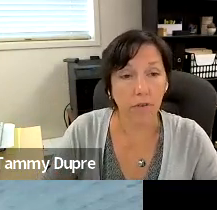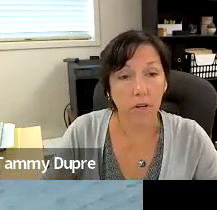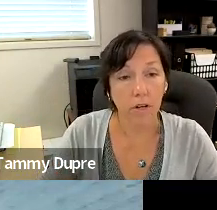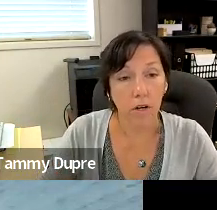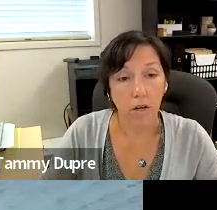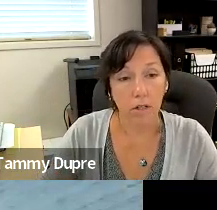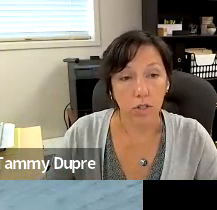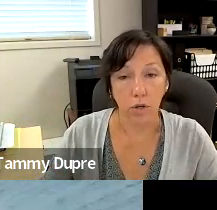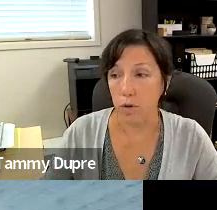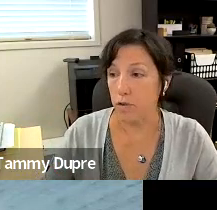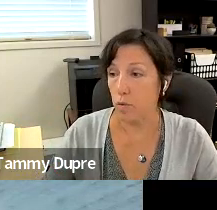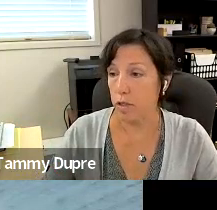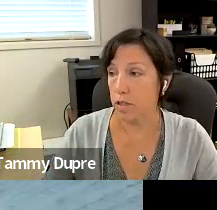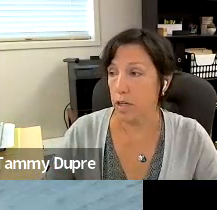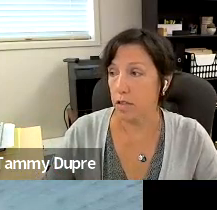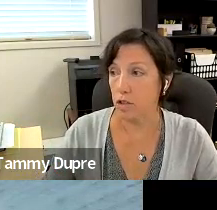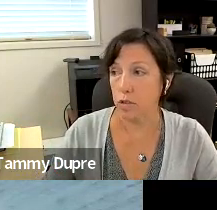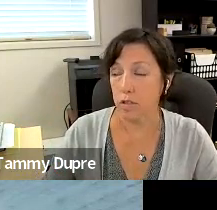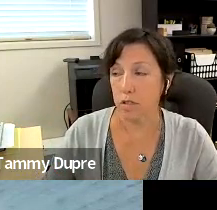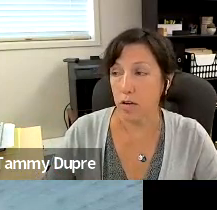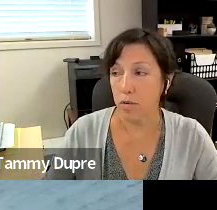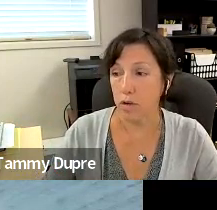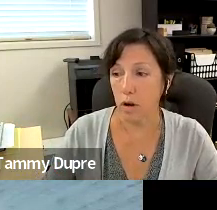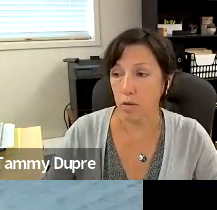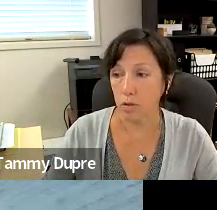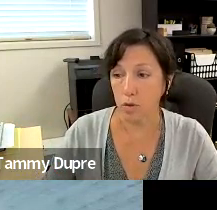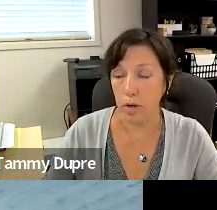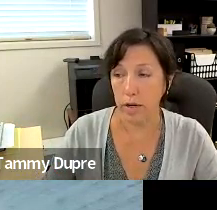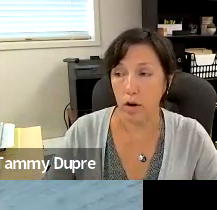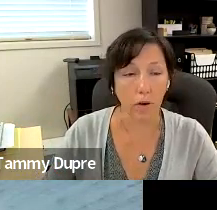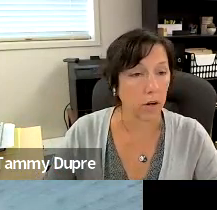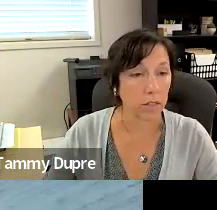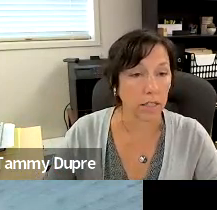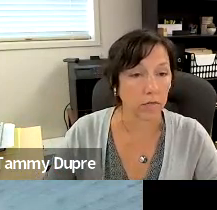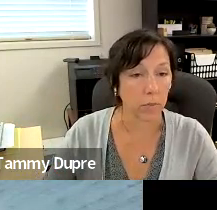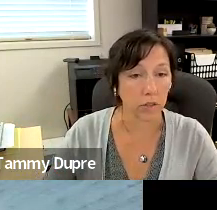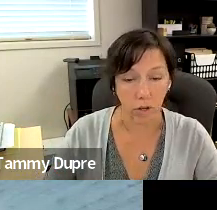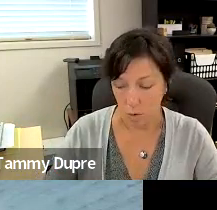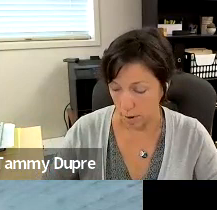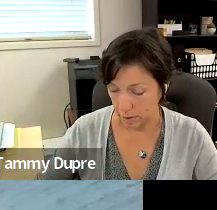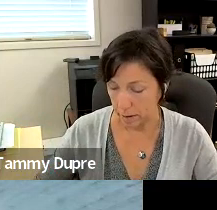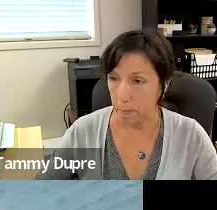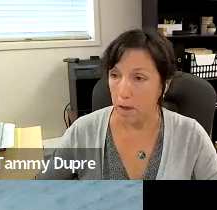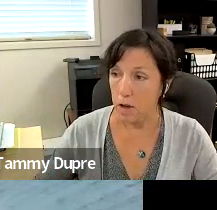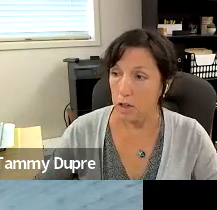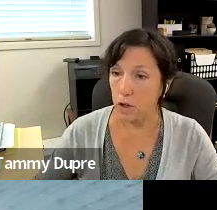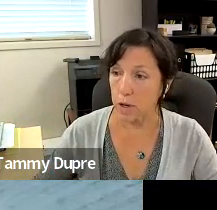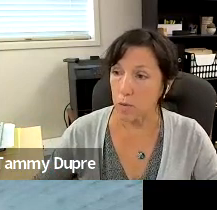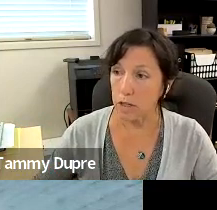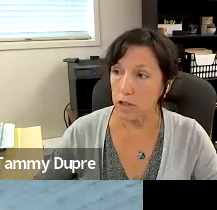So if you wanted to get in touch with the there you could also in all of our contact information on our website.